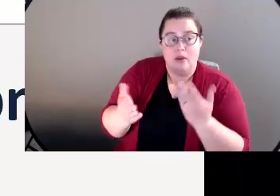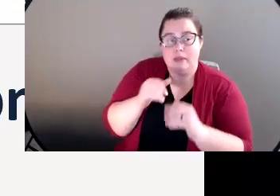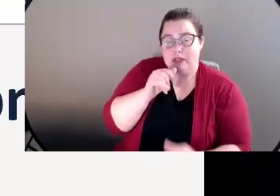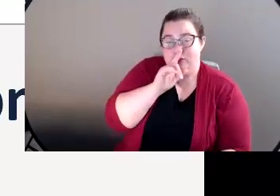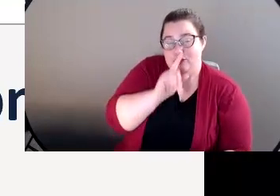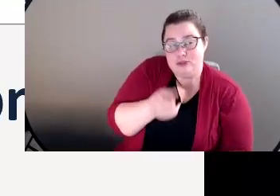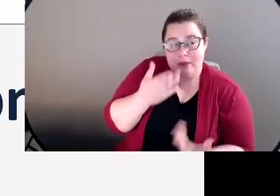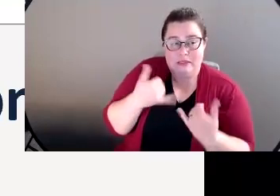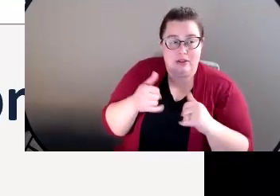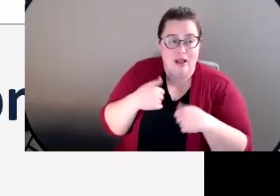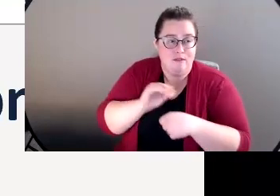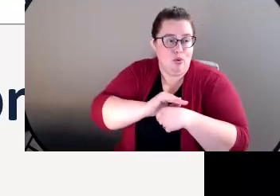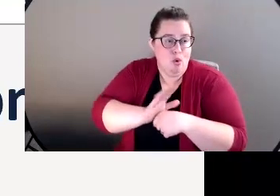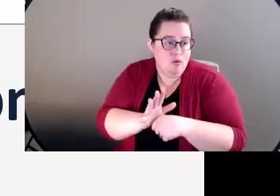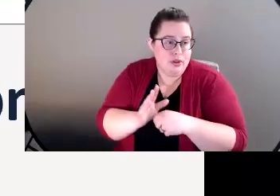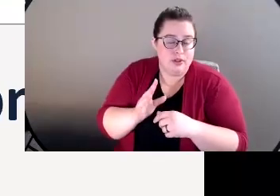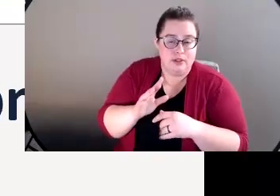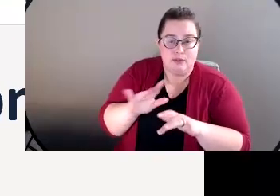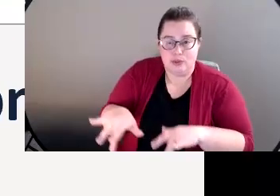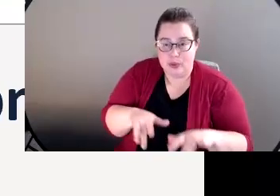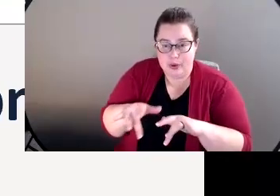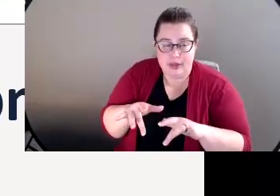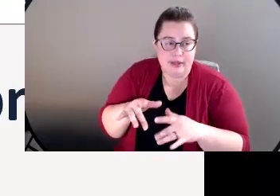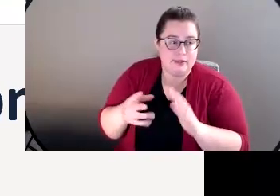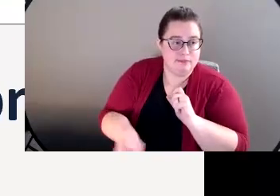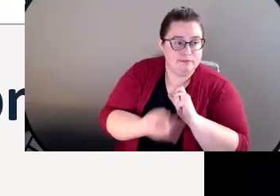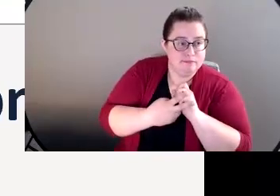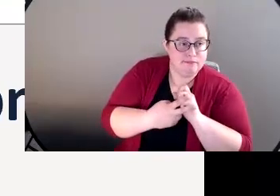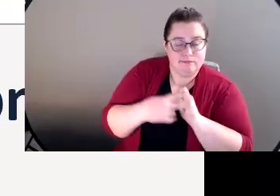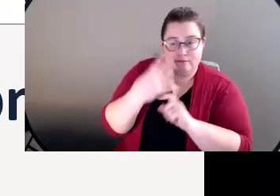out there or something like that, but you can always log in to your Zoom,